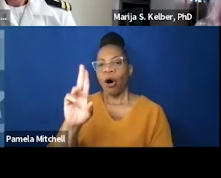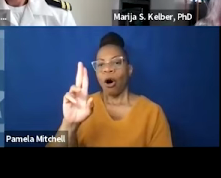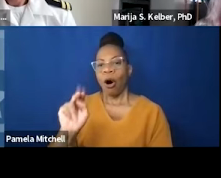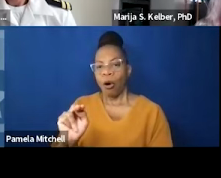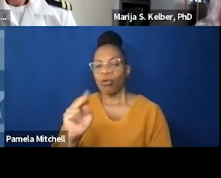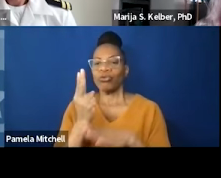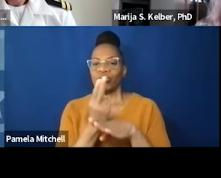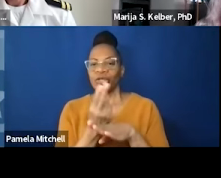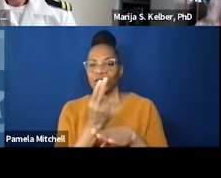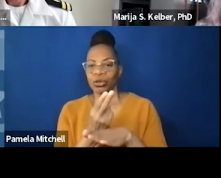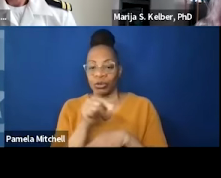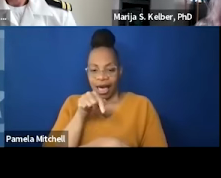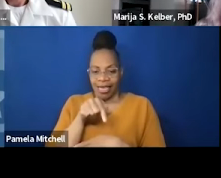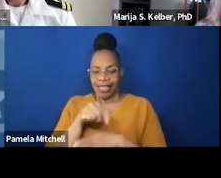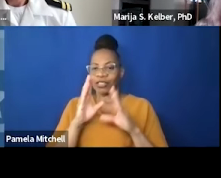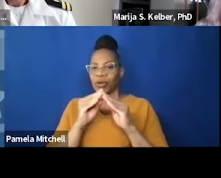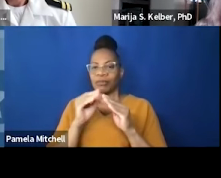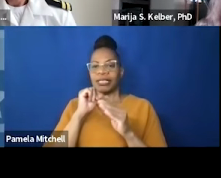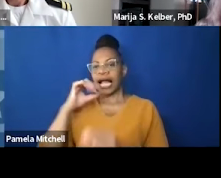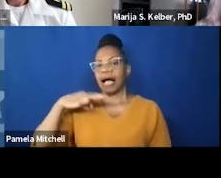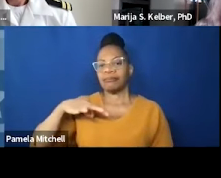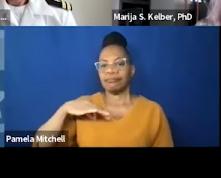and this webinar is not eligible for CEU credits.